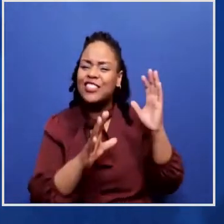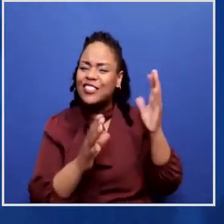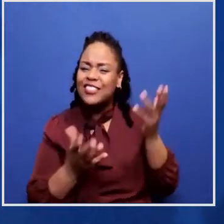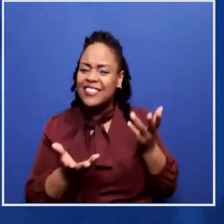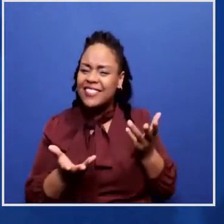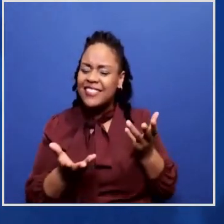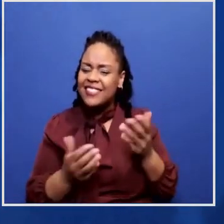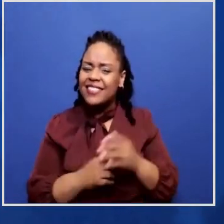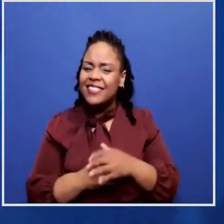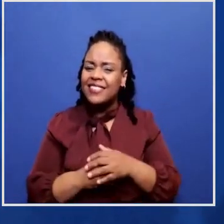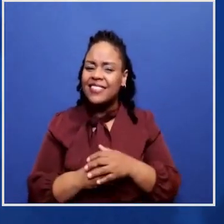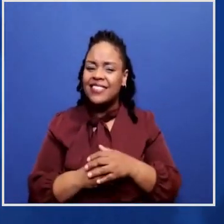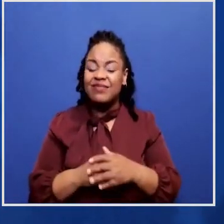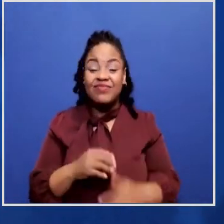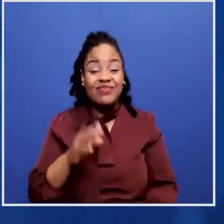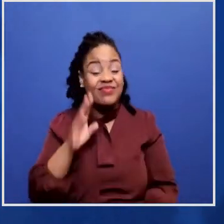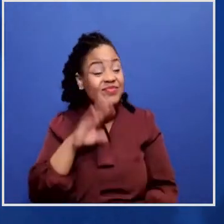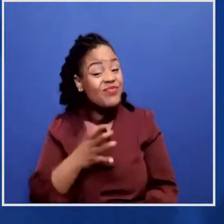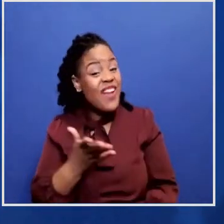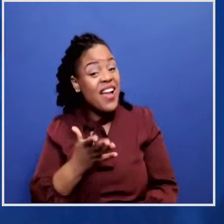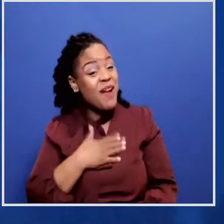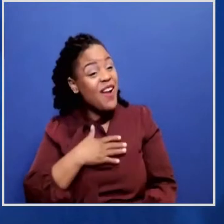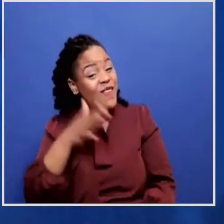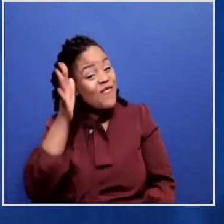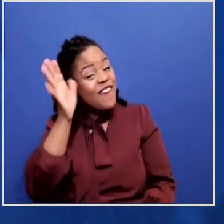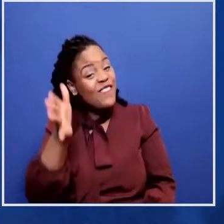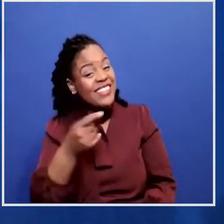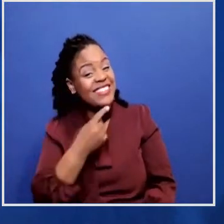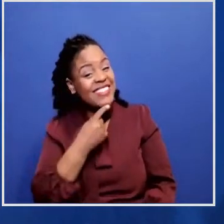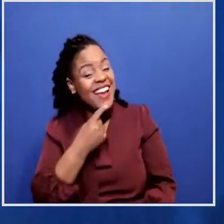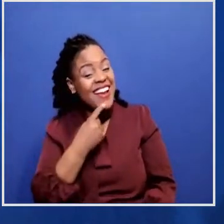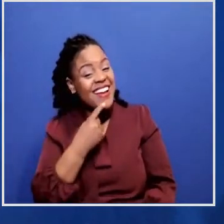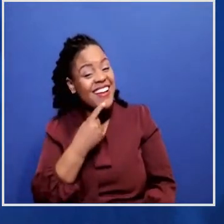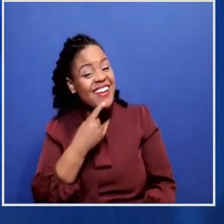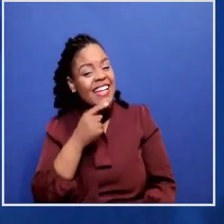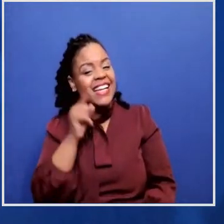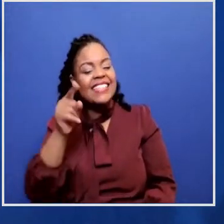IN CREATING THE BELOVED COMMUNITY. YOU KNOW WHAT MY GRANDFATHER